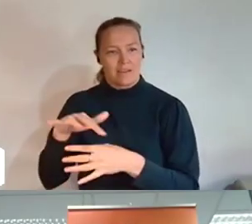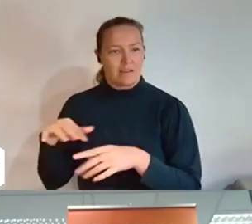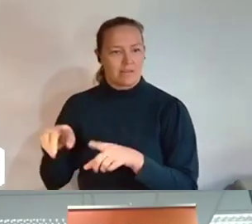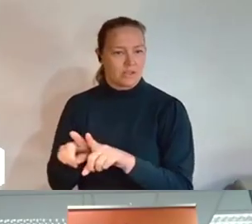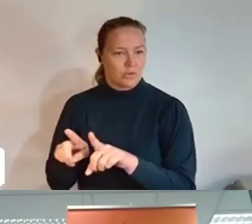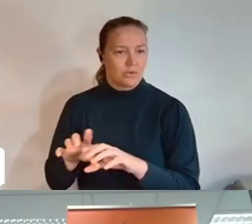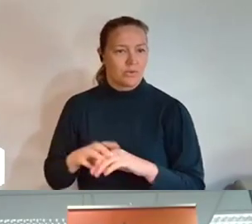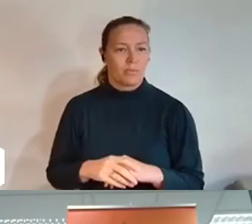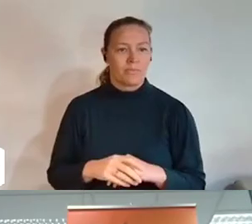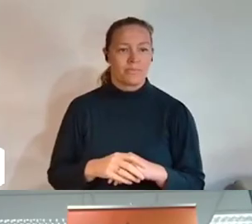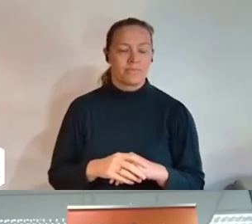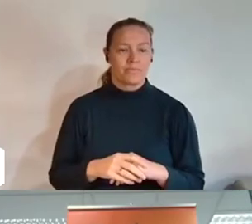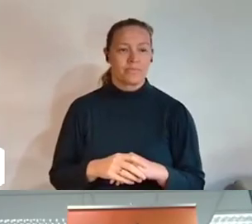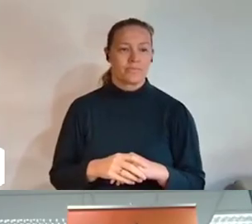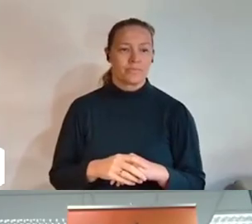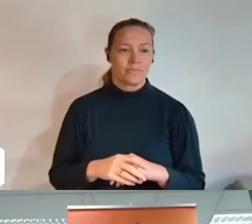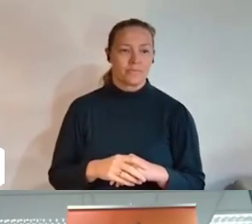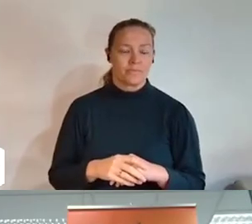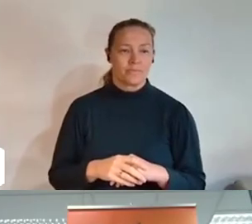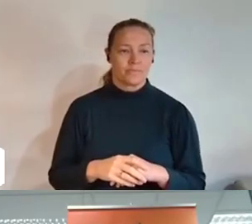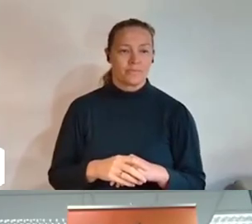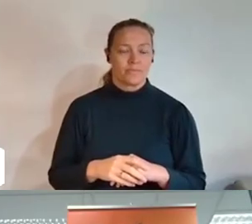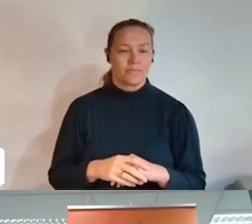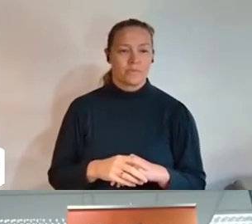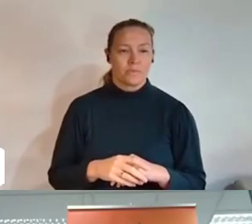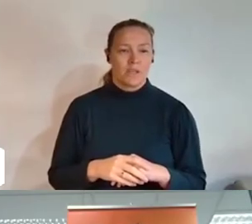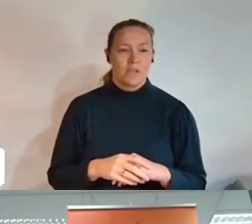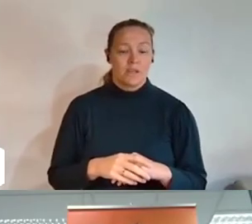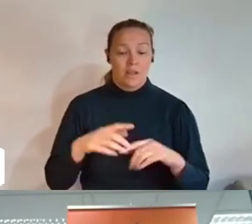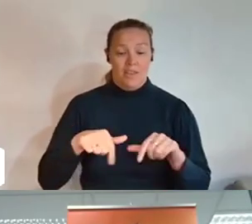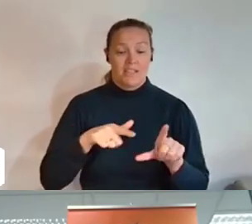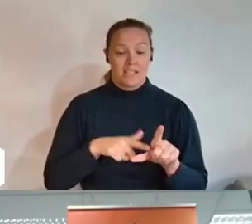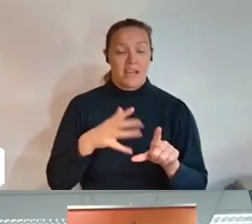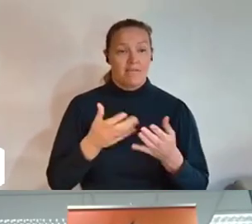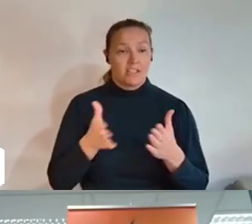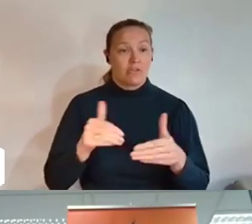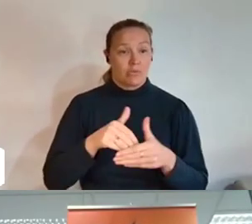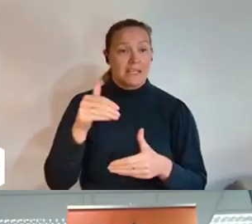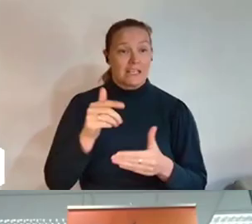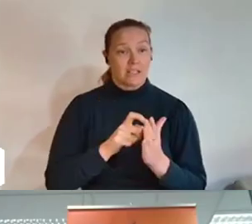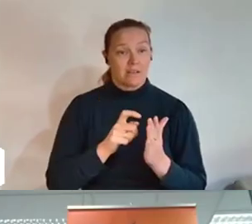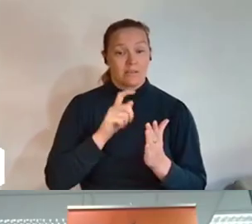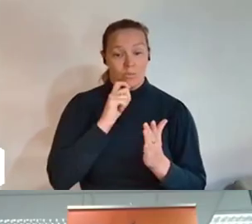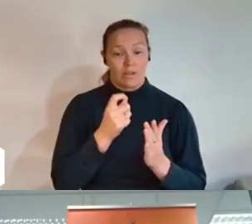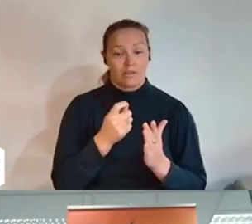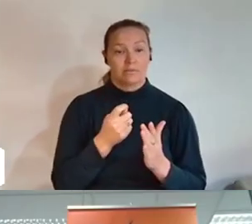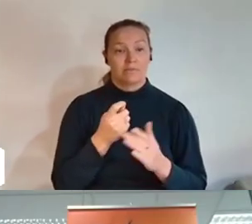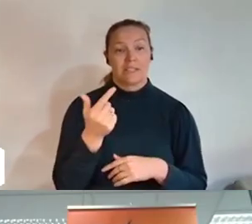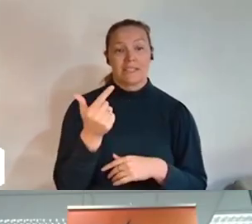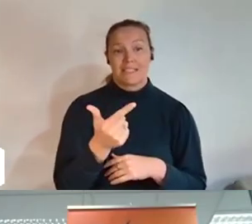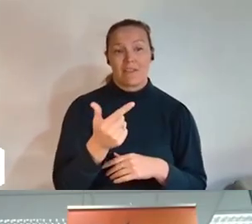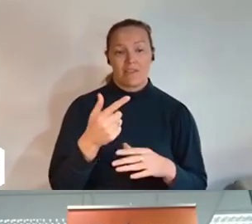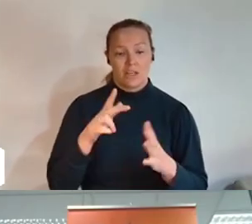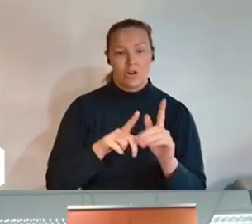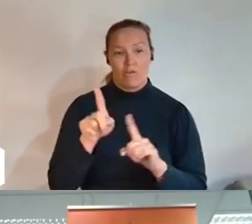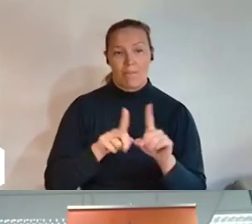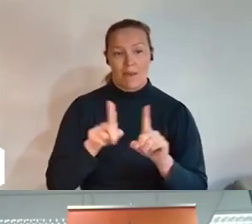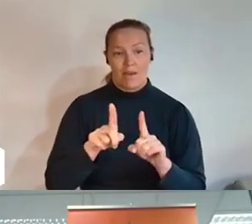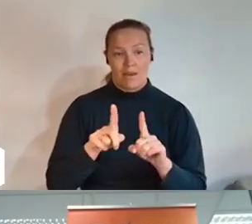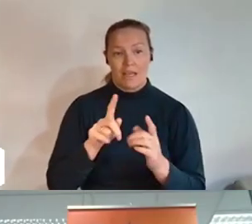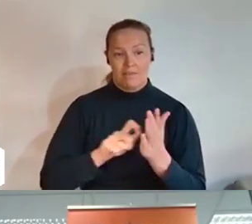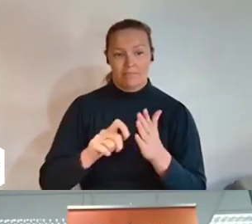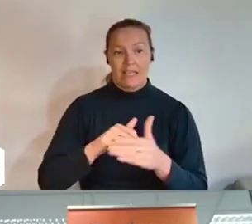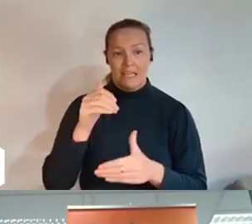Turning back to this year's general election, which is scheduled for 7 November, the Commission